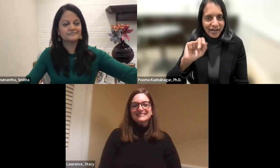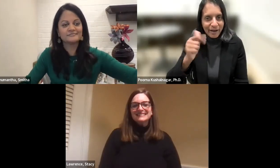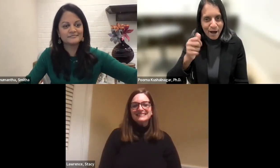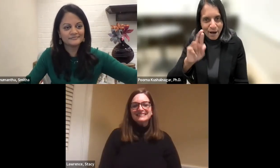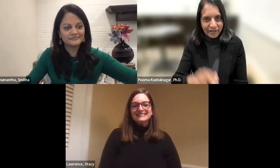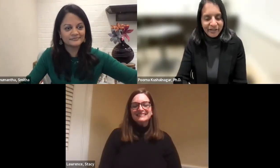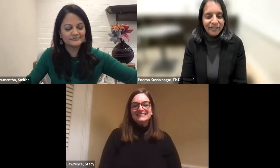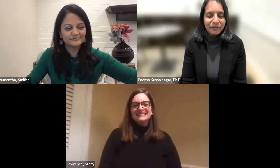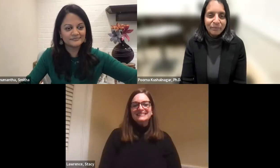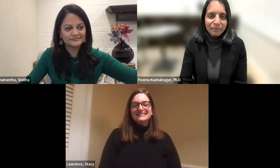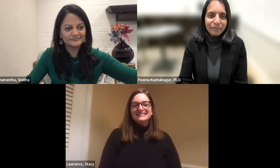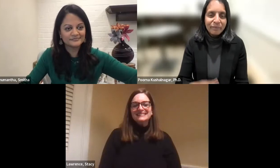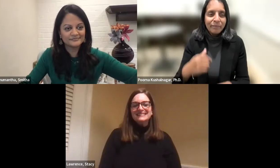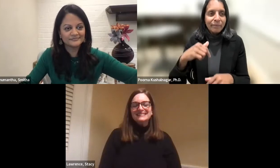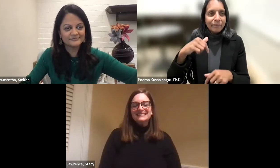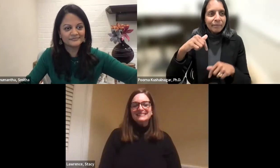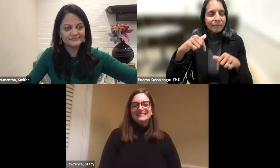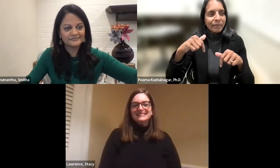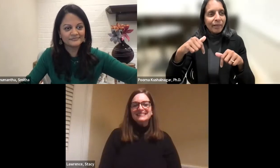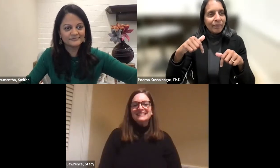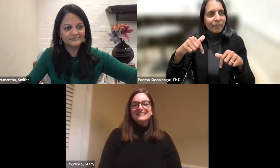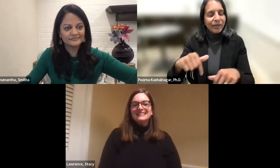My name is Dr. Poorna Kushalnagar,